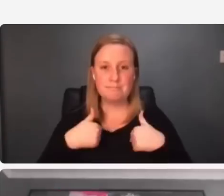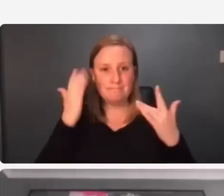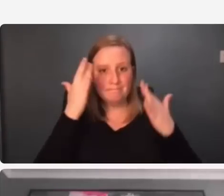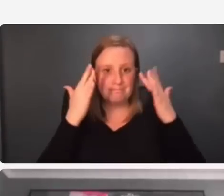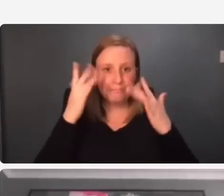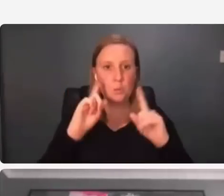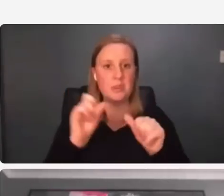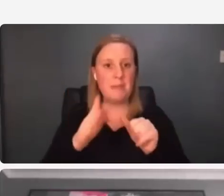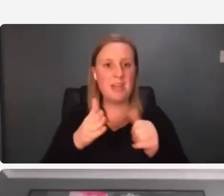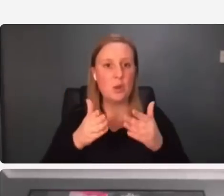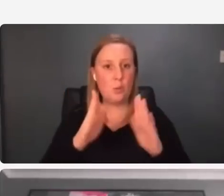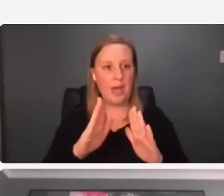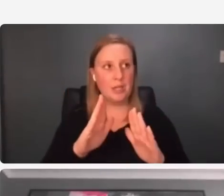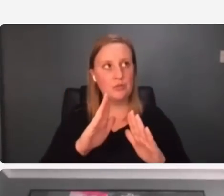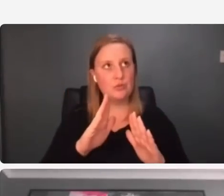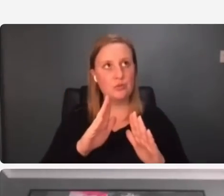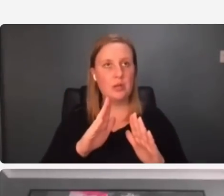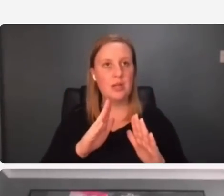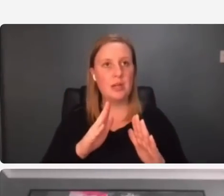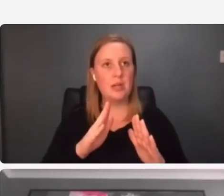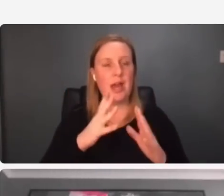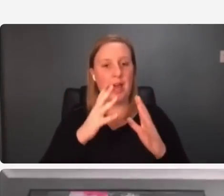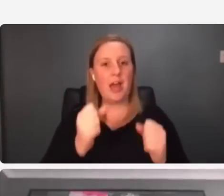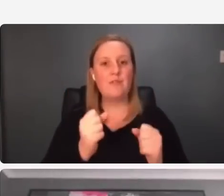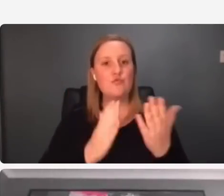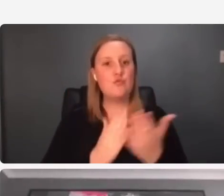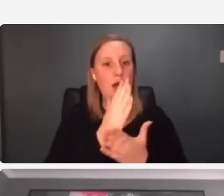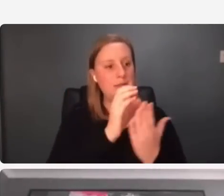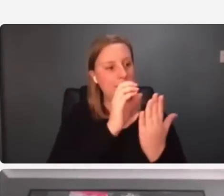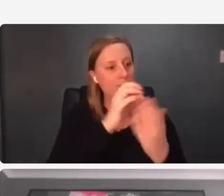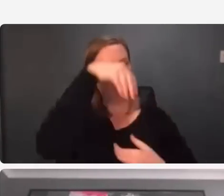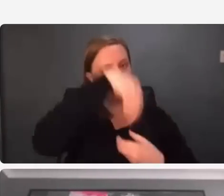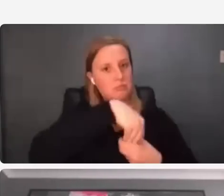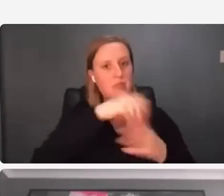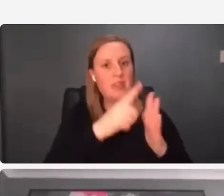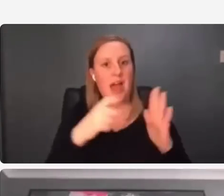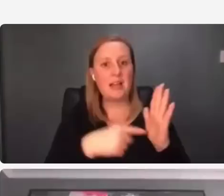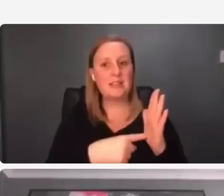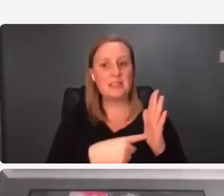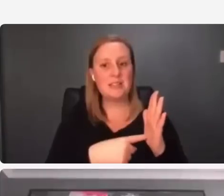rights in a meaningful way in the new Act. We think it needs to be more than just including a